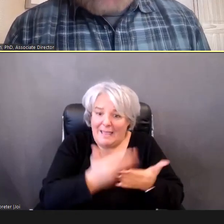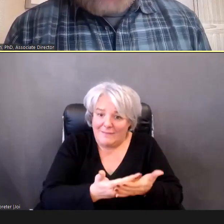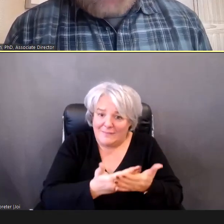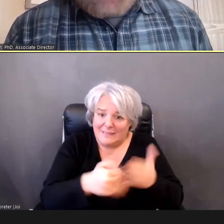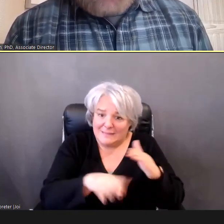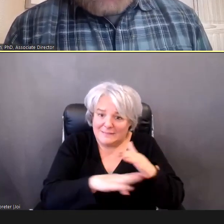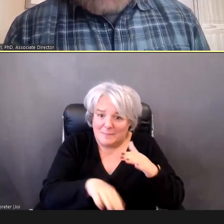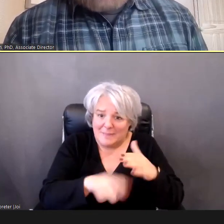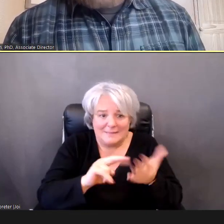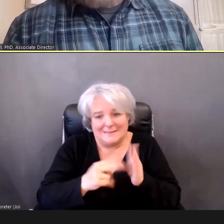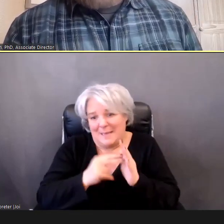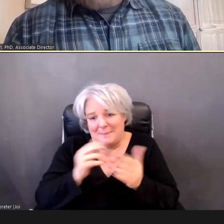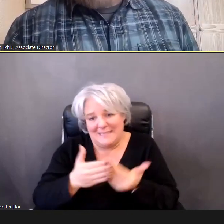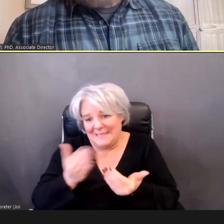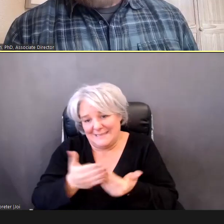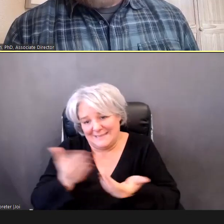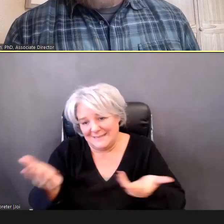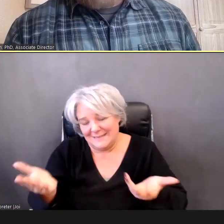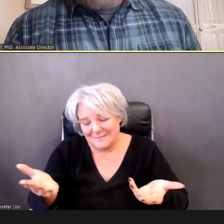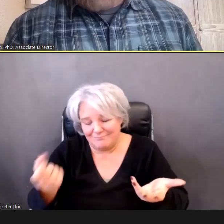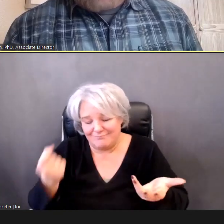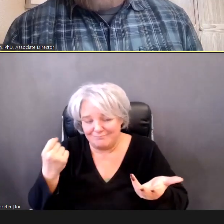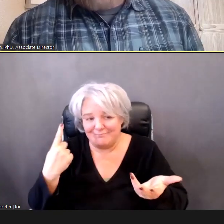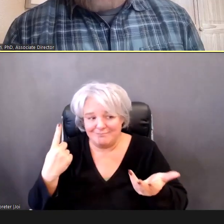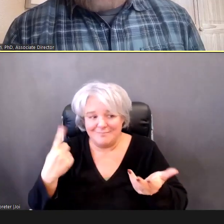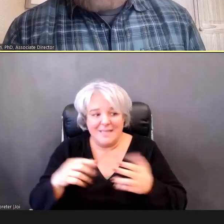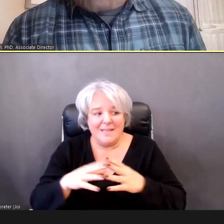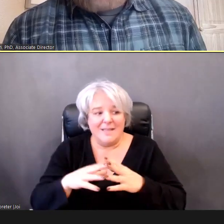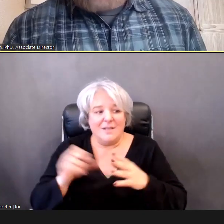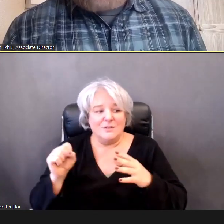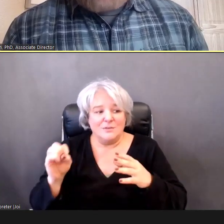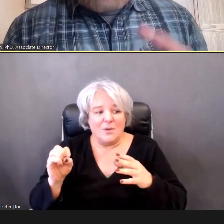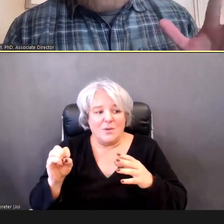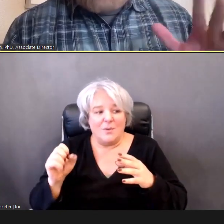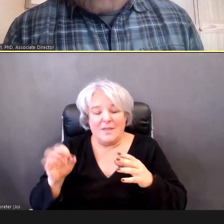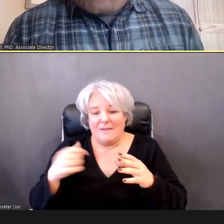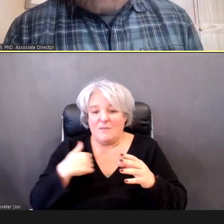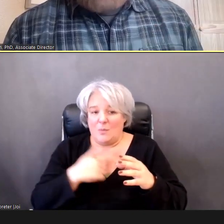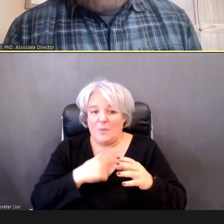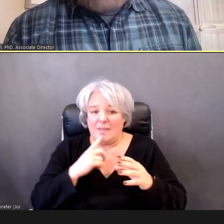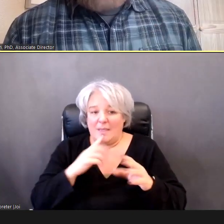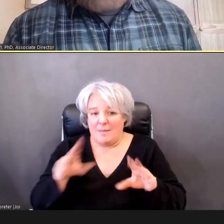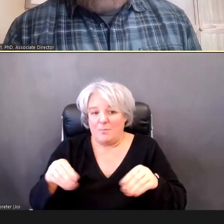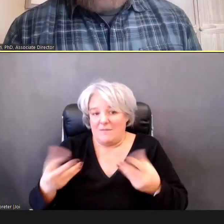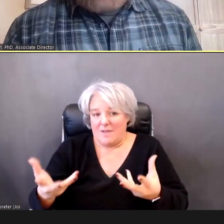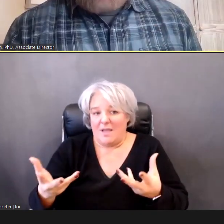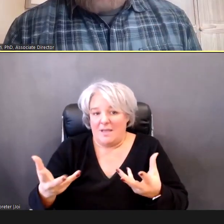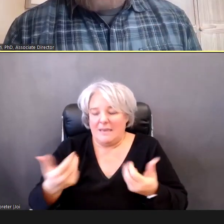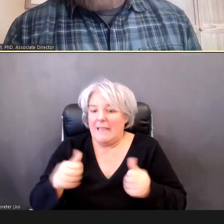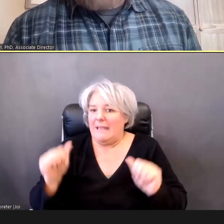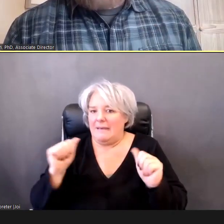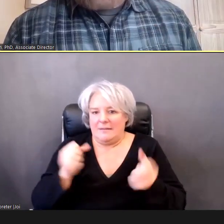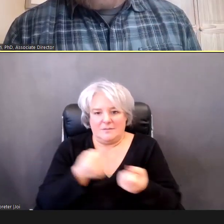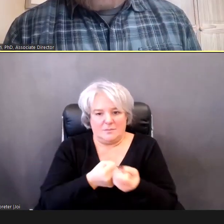easy and um so if we can if we can